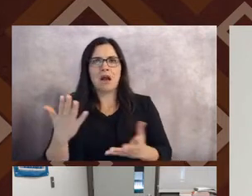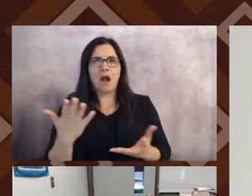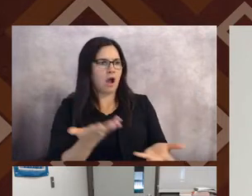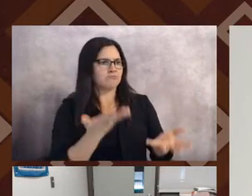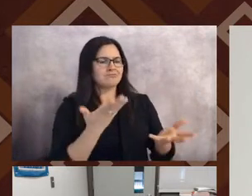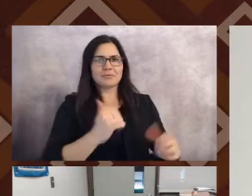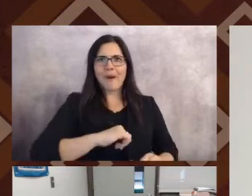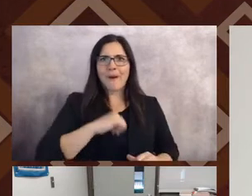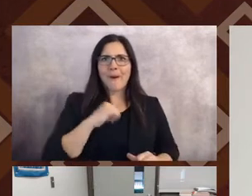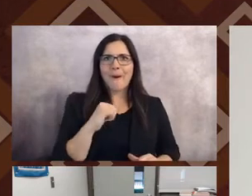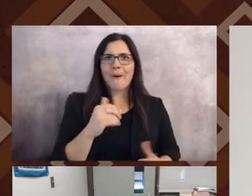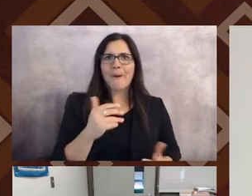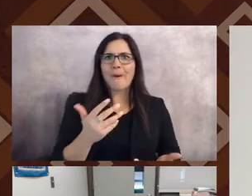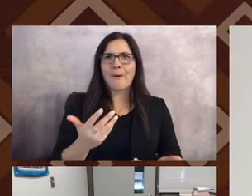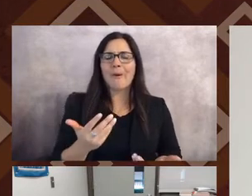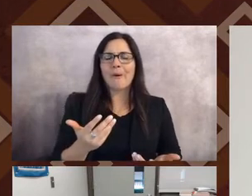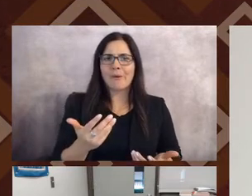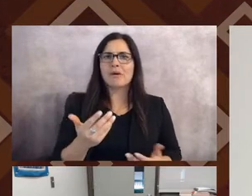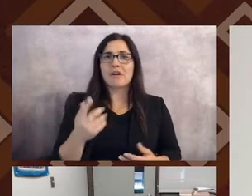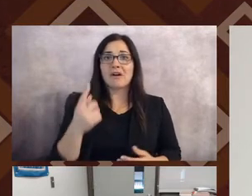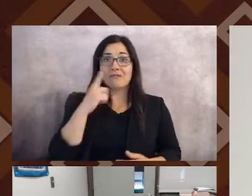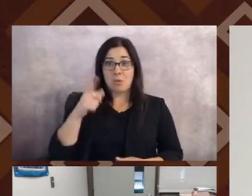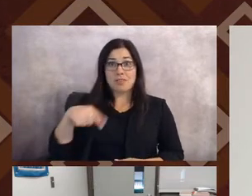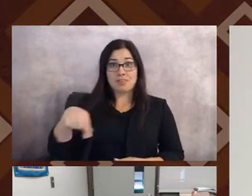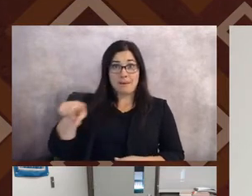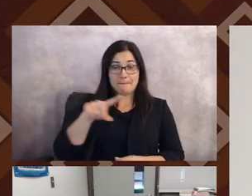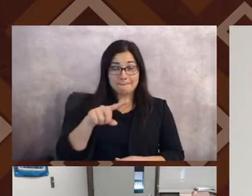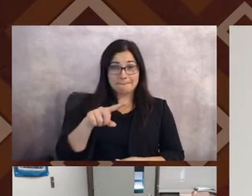And so I think for them,